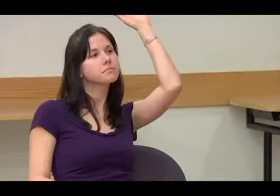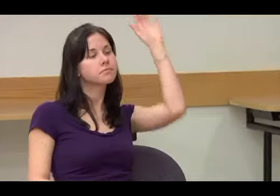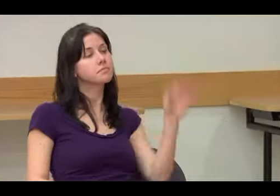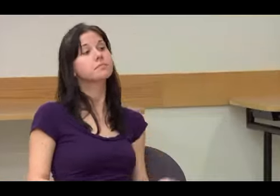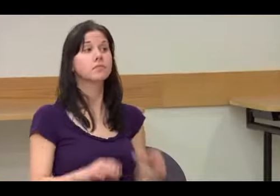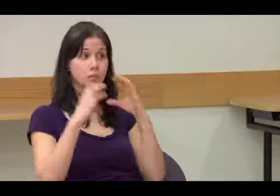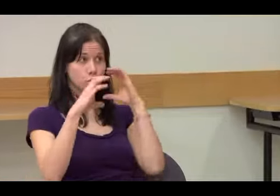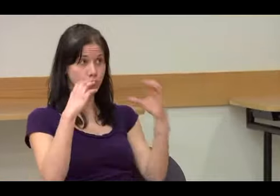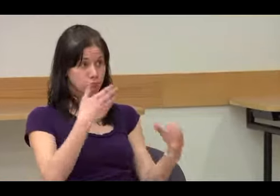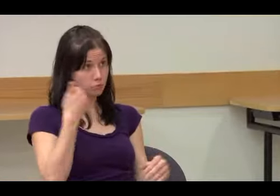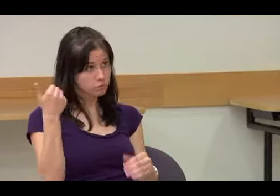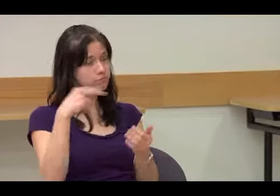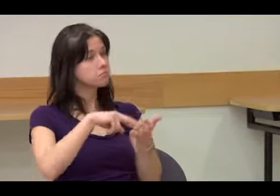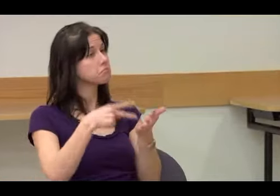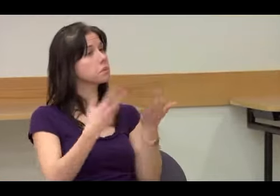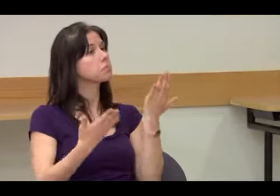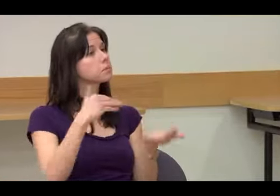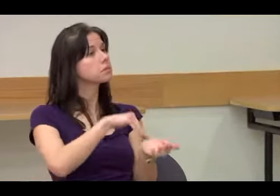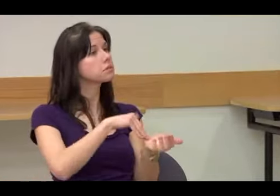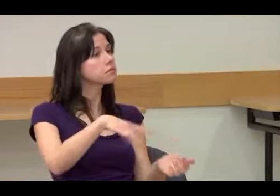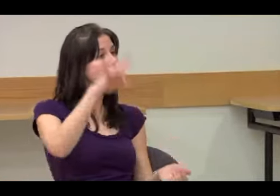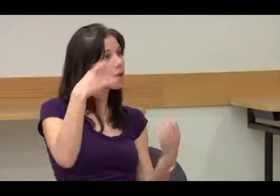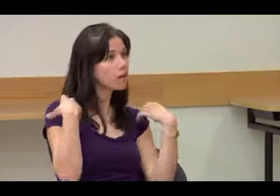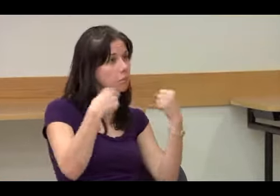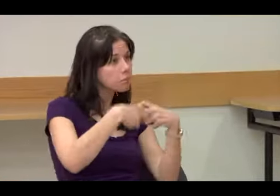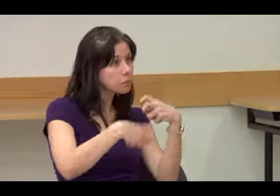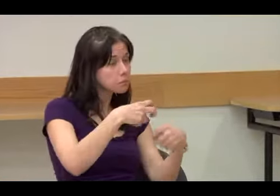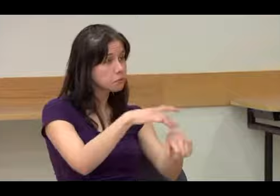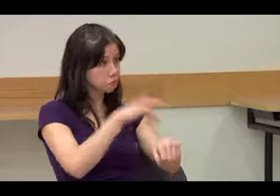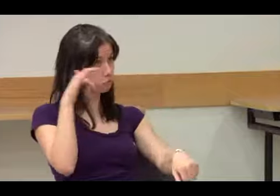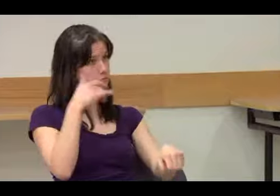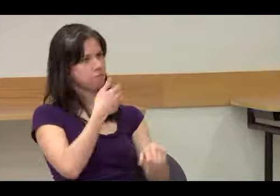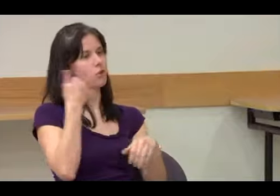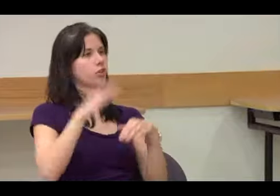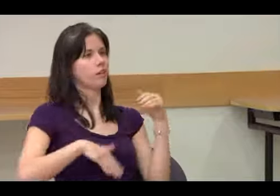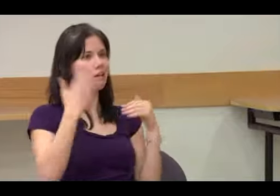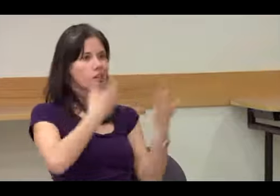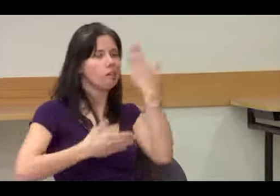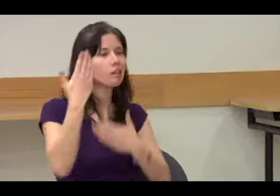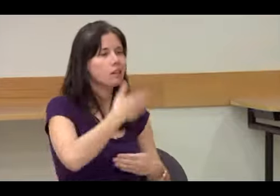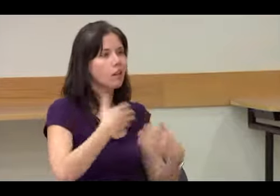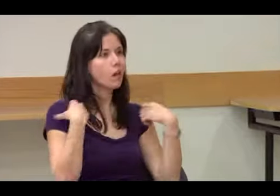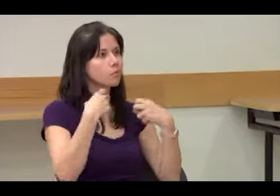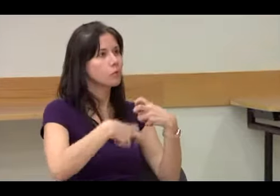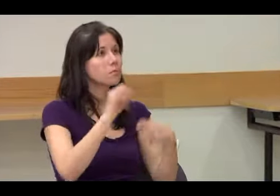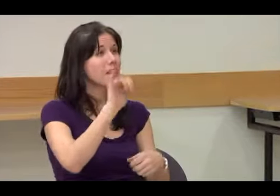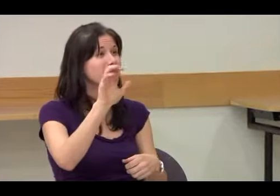[Instructor]: Yes, Tiffany? And if communication is better, maybe doctors can detect health problems earlier instead of waiting until a health problem,